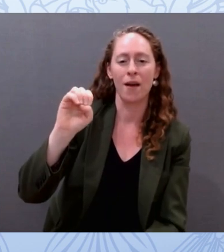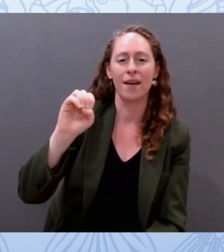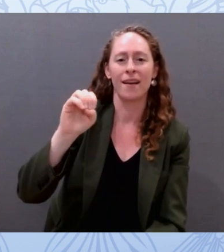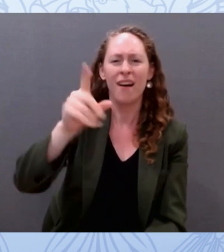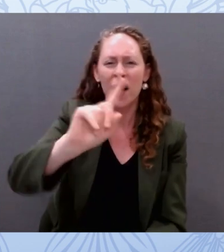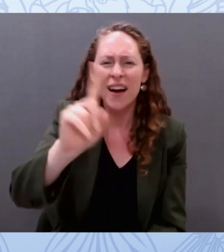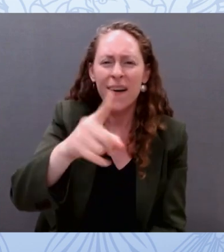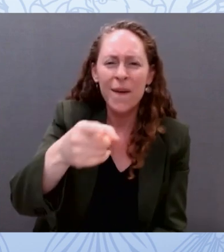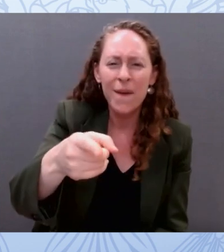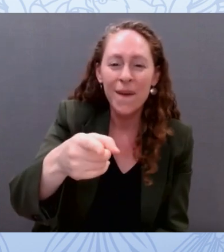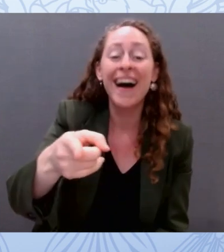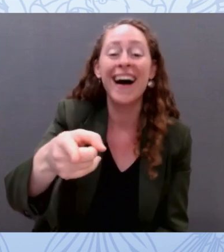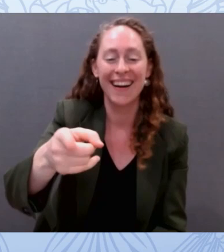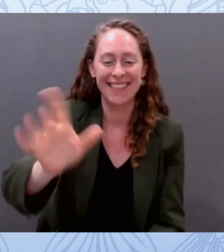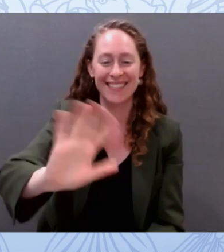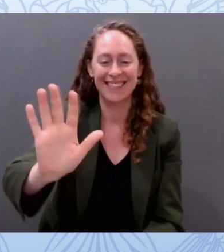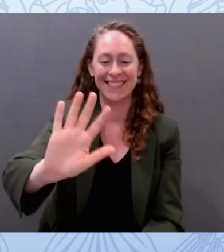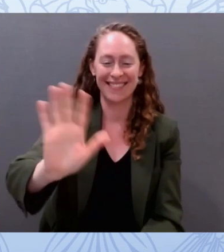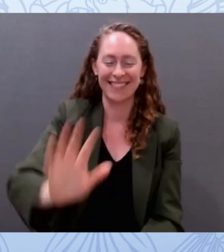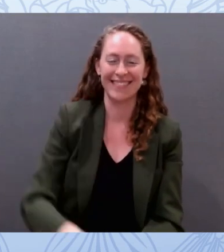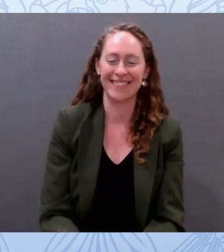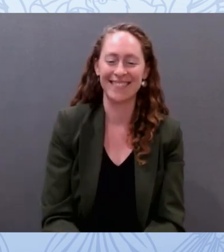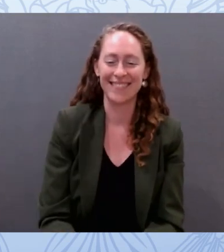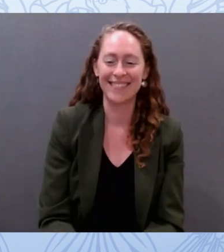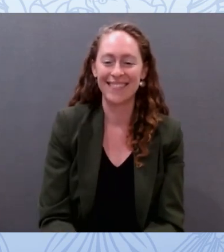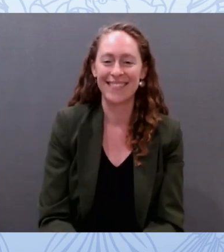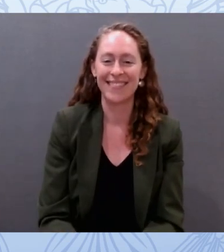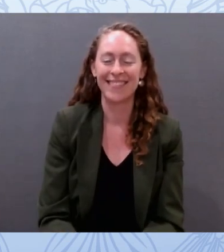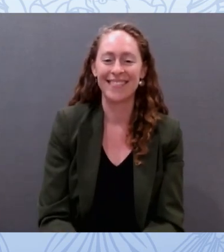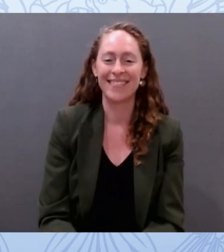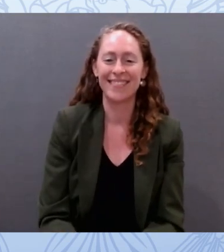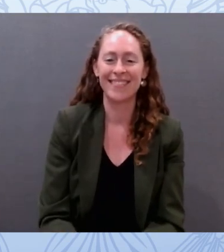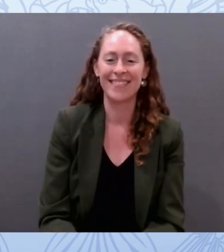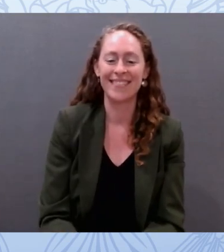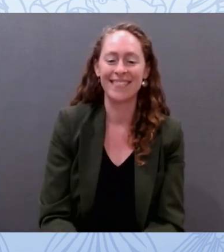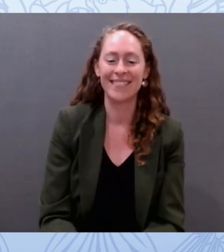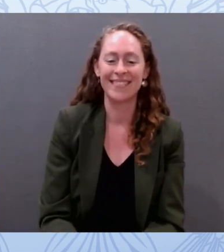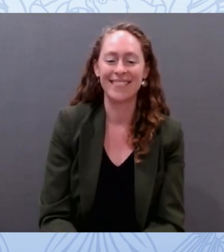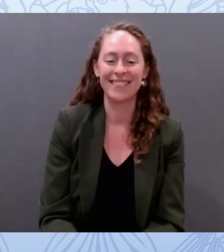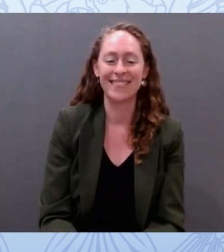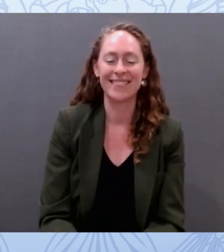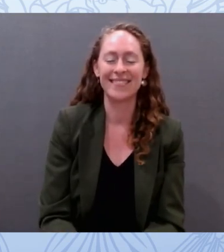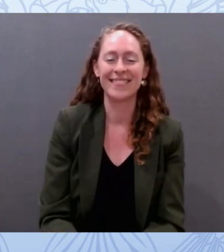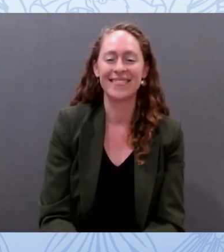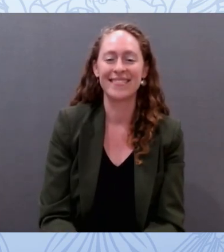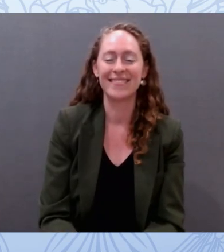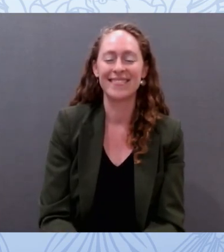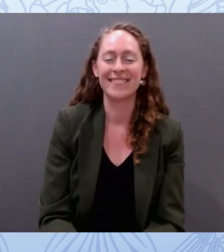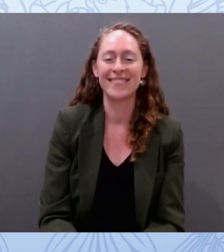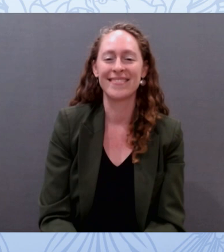So let me tell you Ilia's story. So Ilia wanted to be a teacher when she was just a little girl.